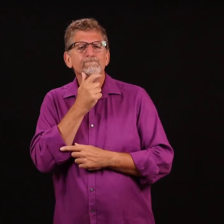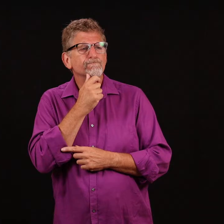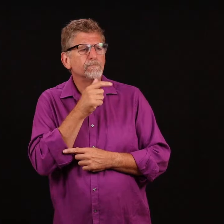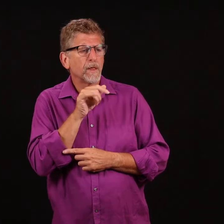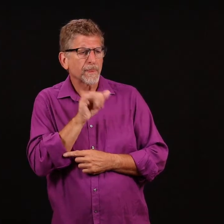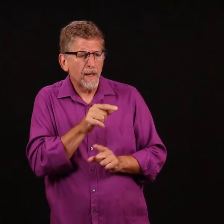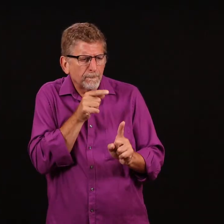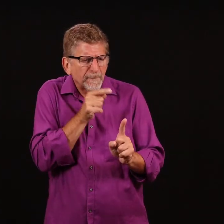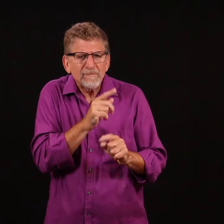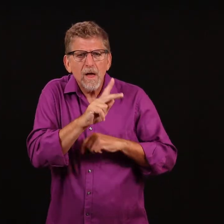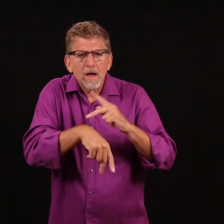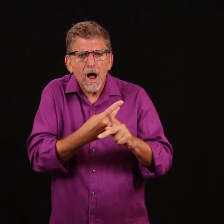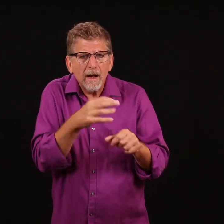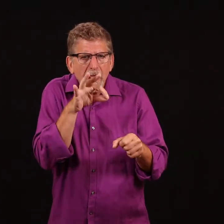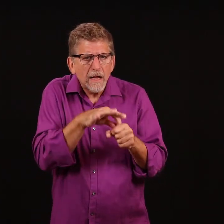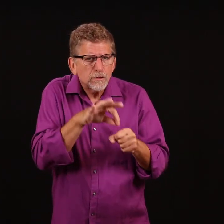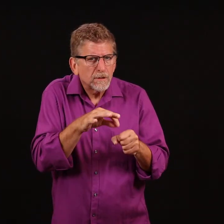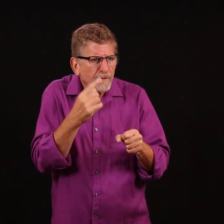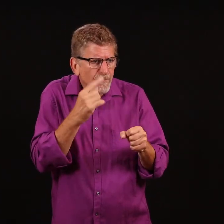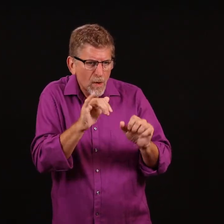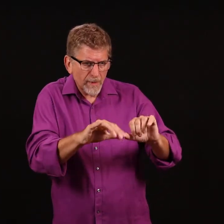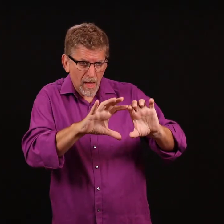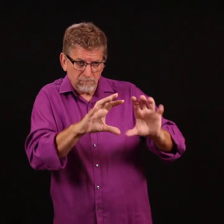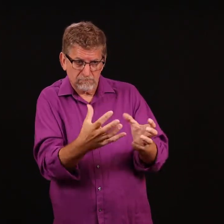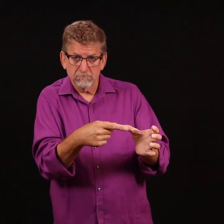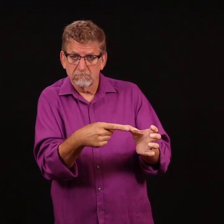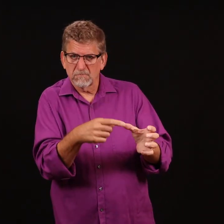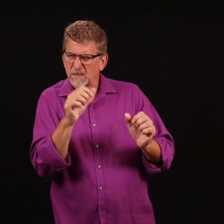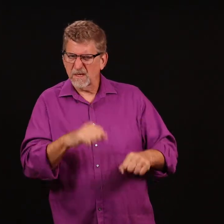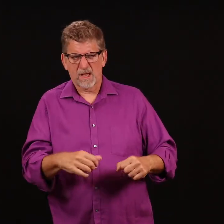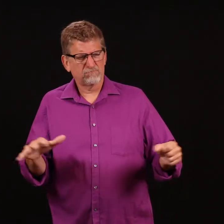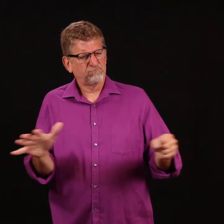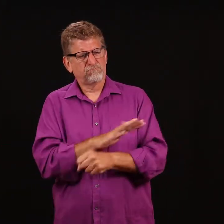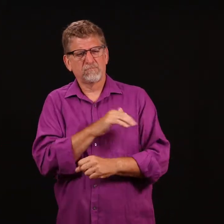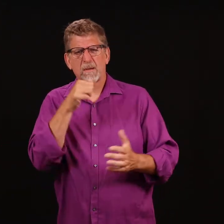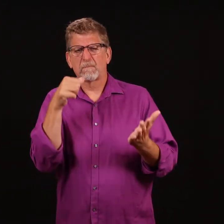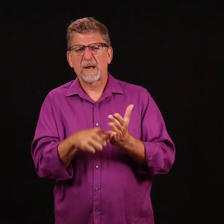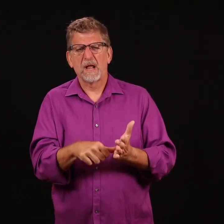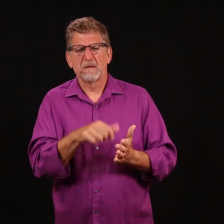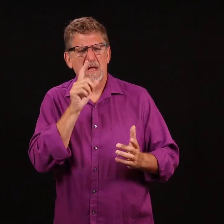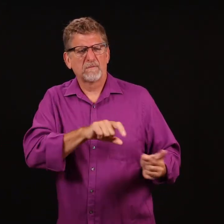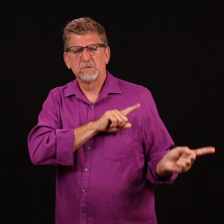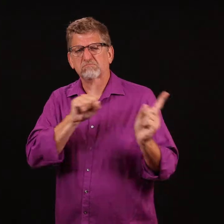completely through mail, no need for in-person.